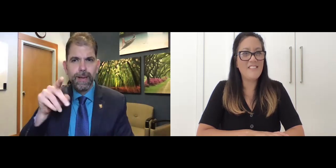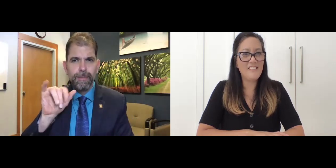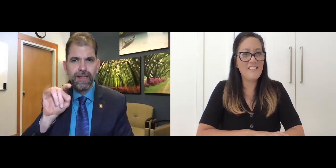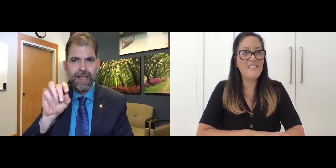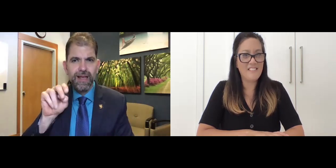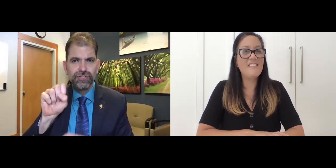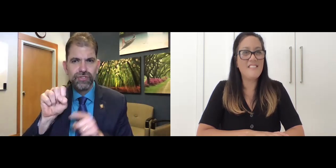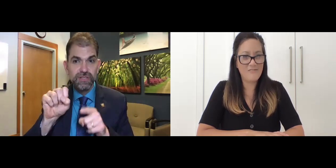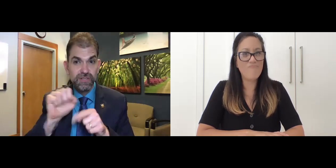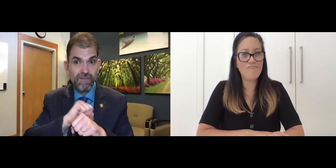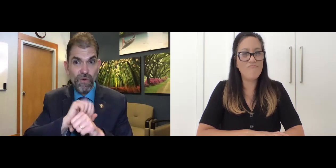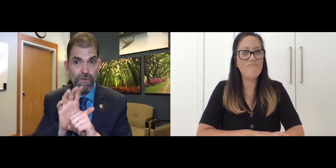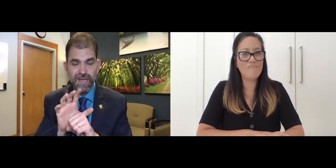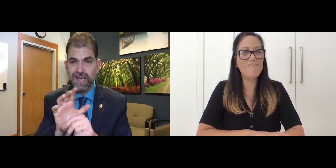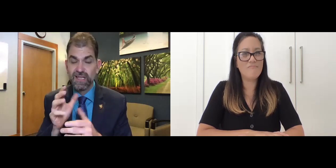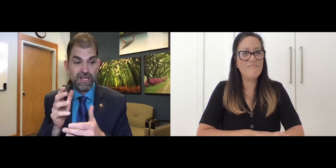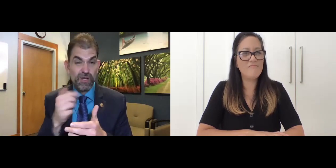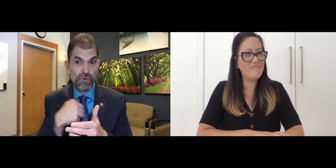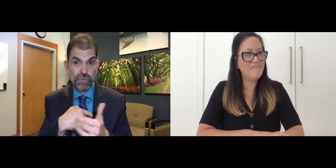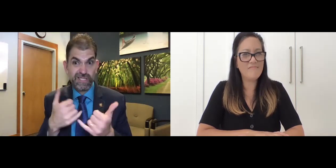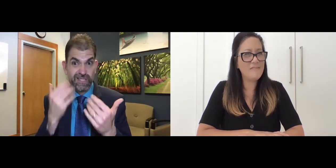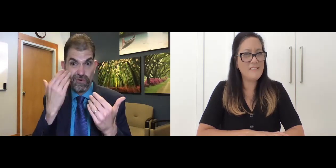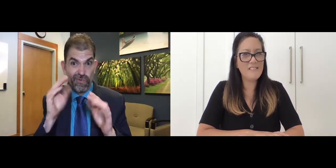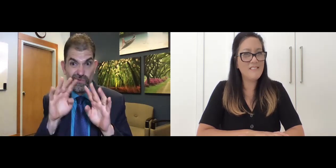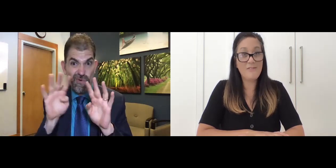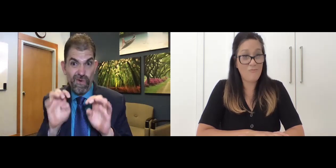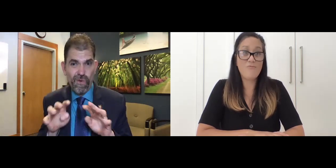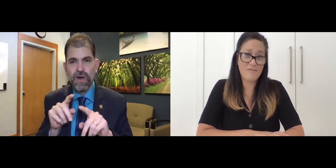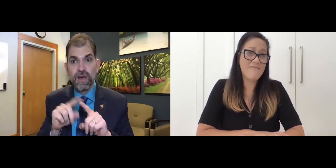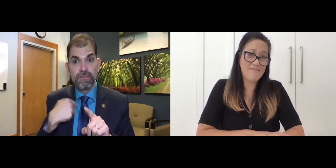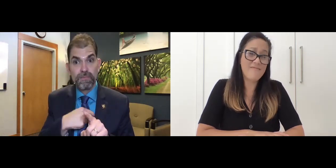long-term implications of getting COVID when you're young. We